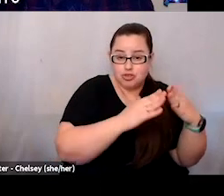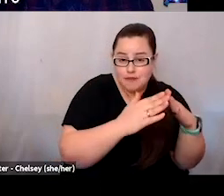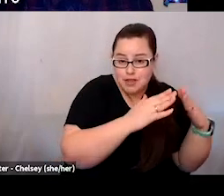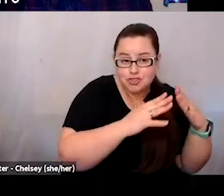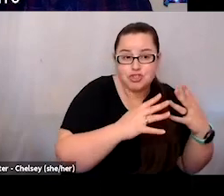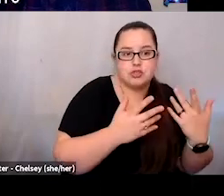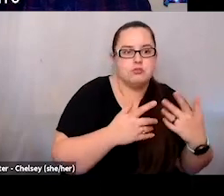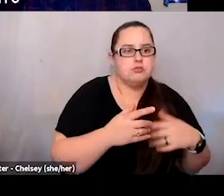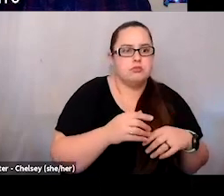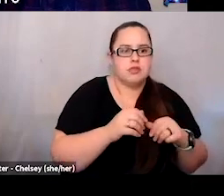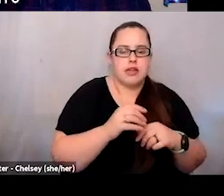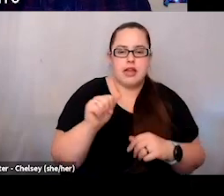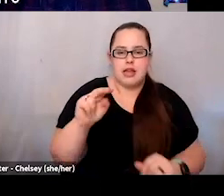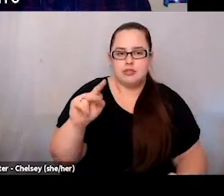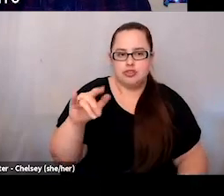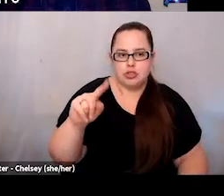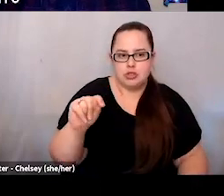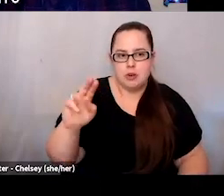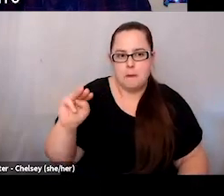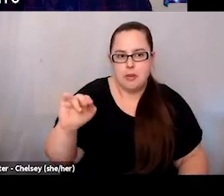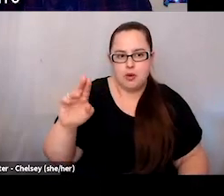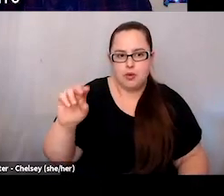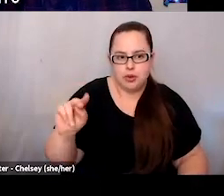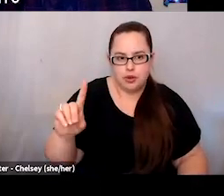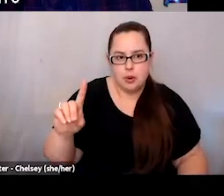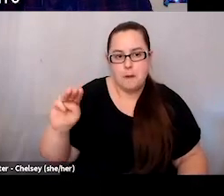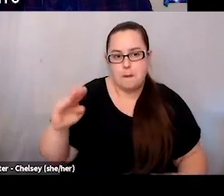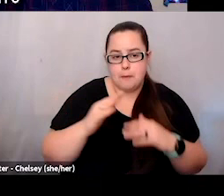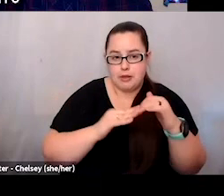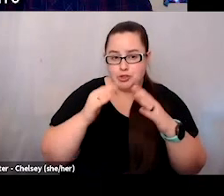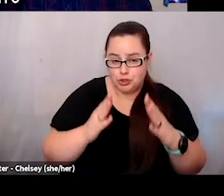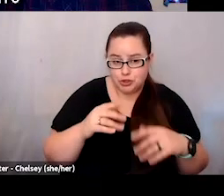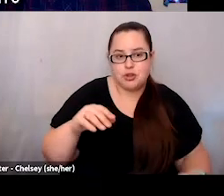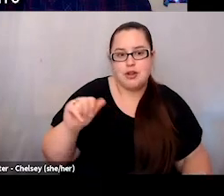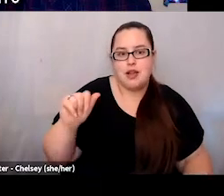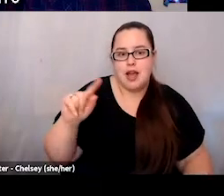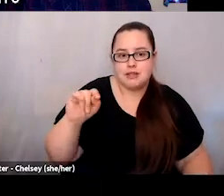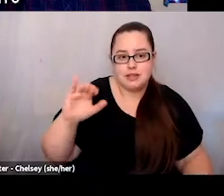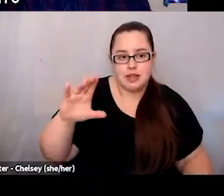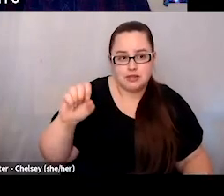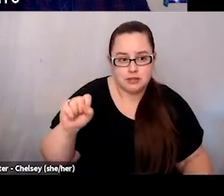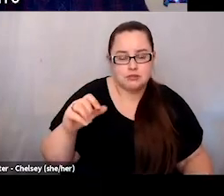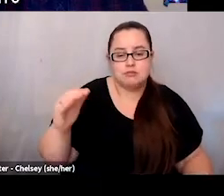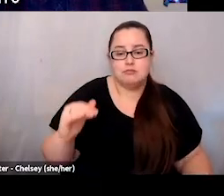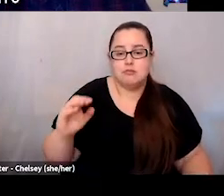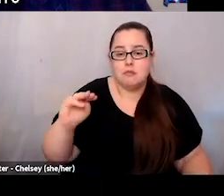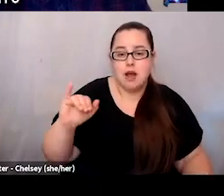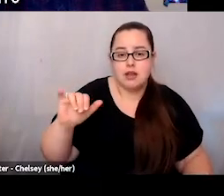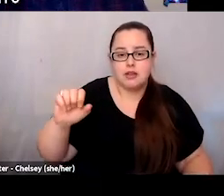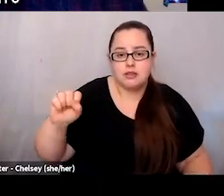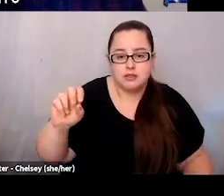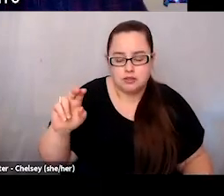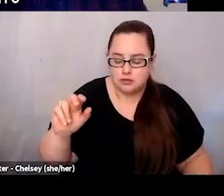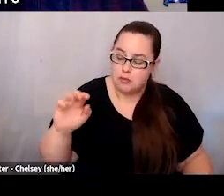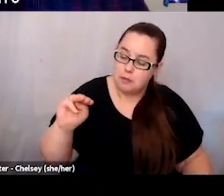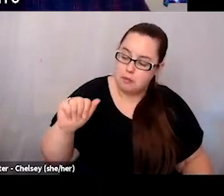Builders, your Aztecs, your Mayans, the Olmecs, Zapotecs. And we're just now even